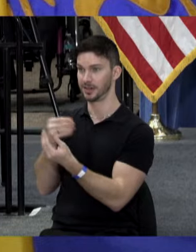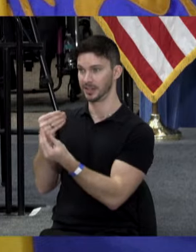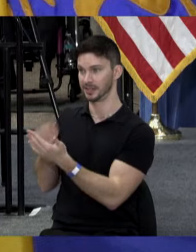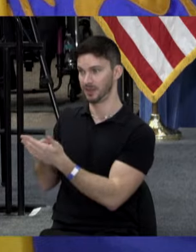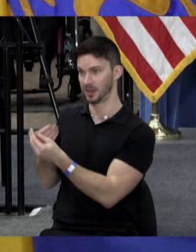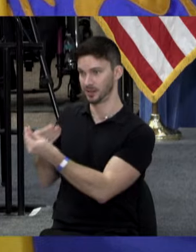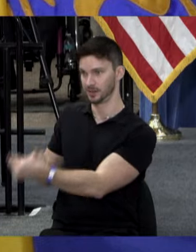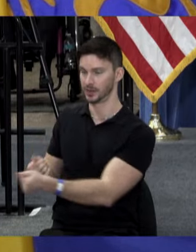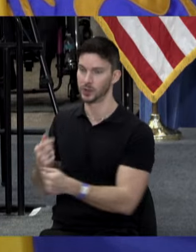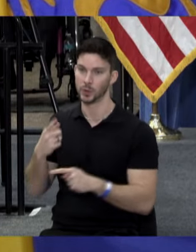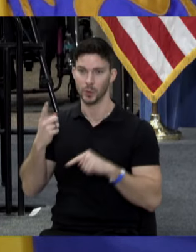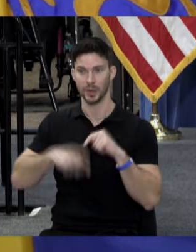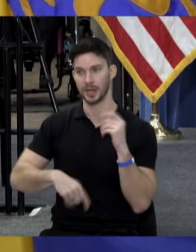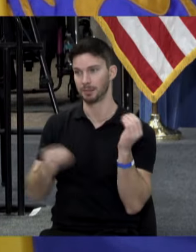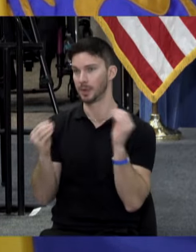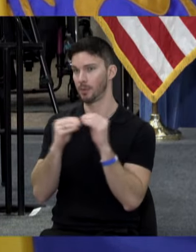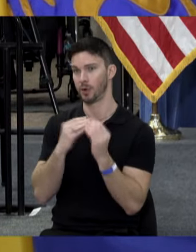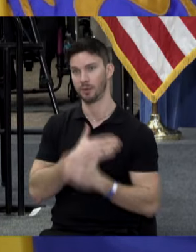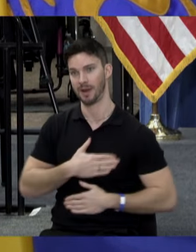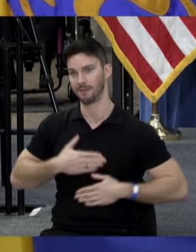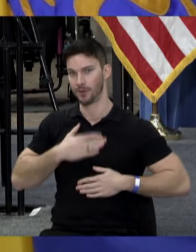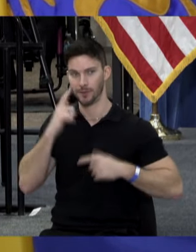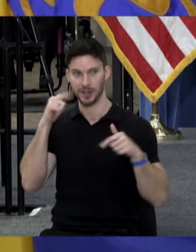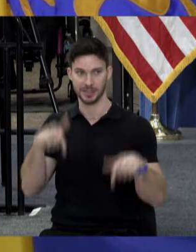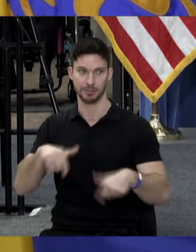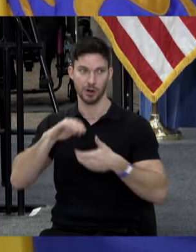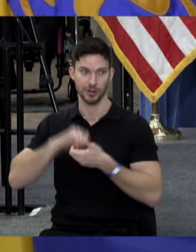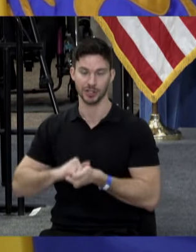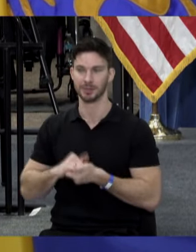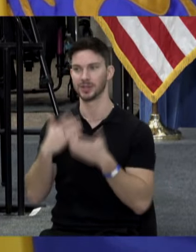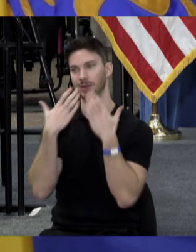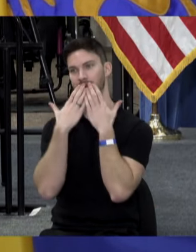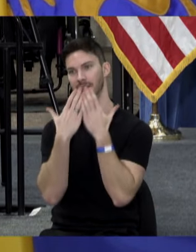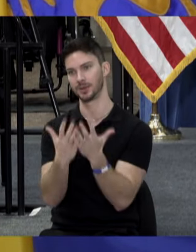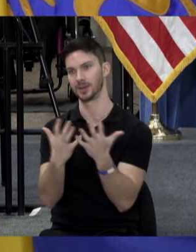for this partnership. And I want to just say thank you again. It is such a privilege to be